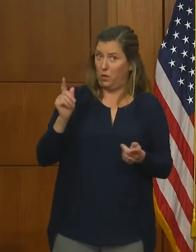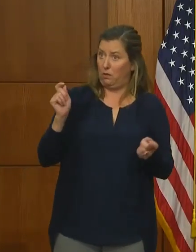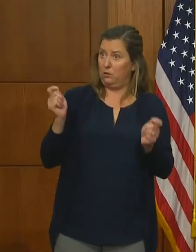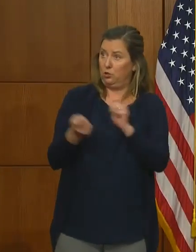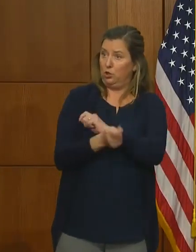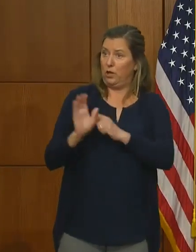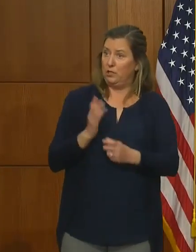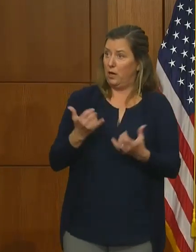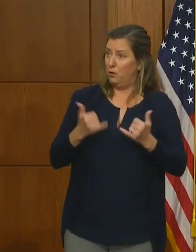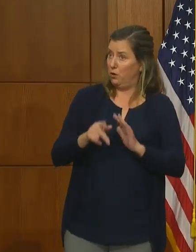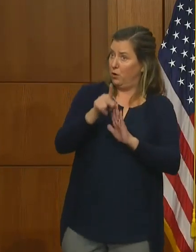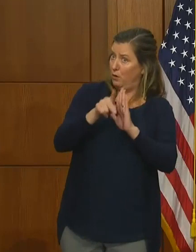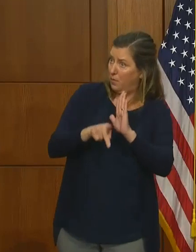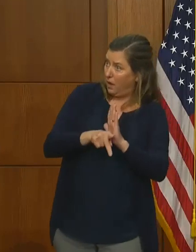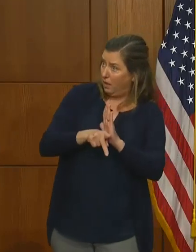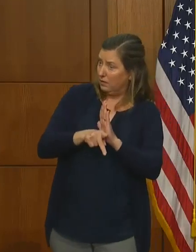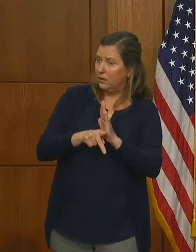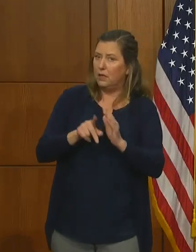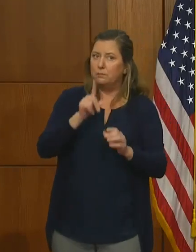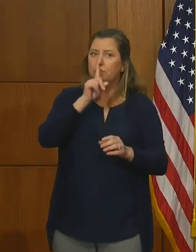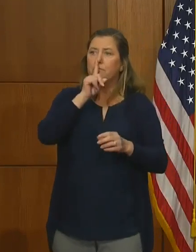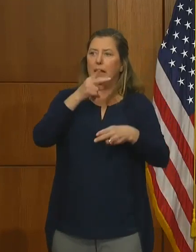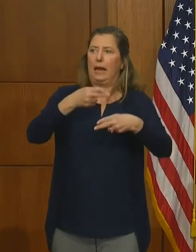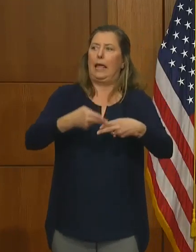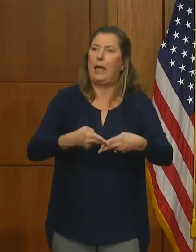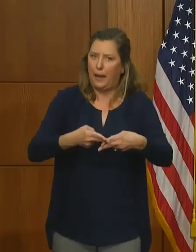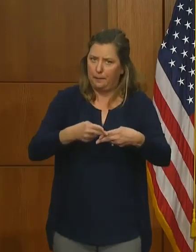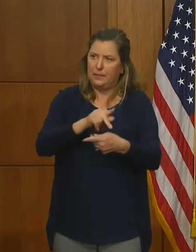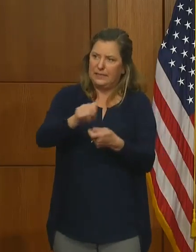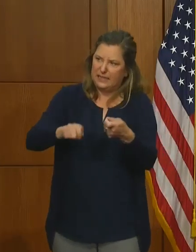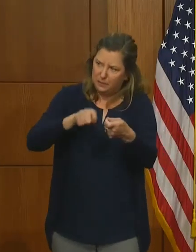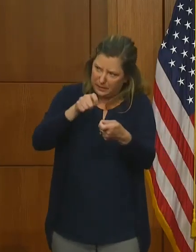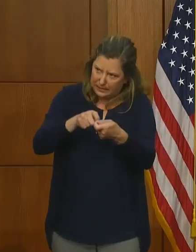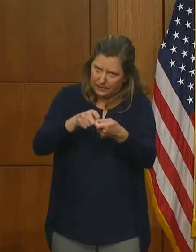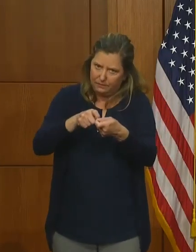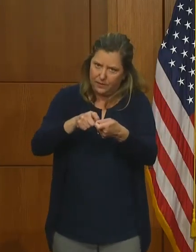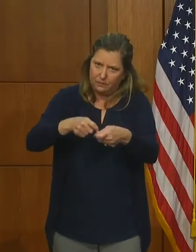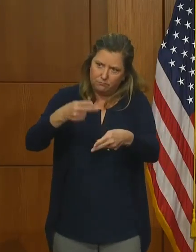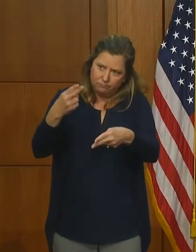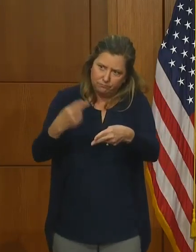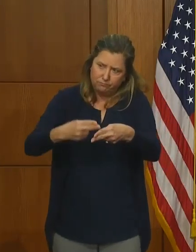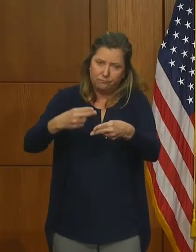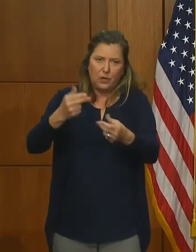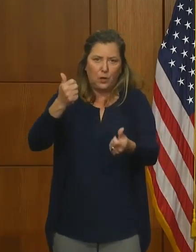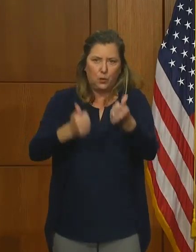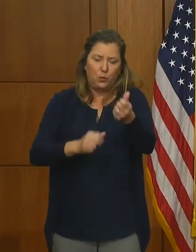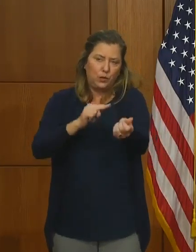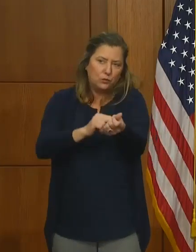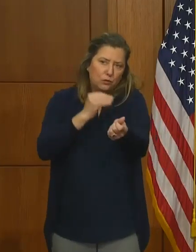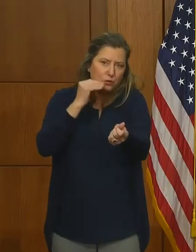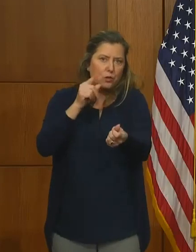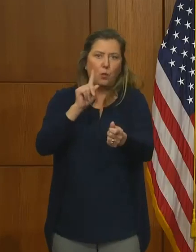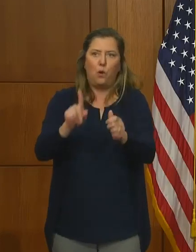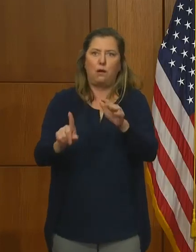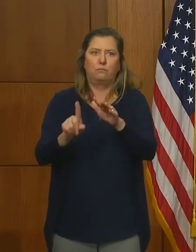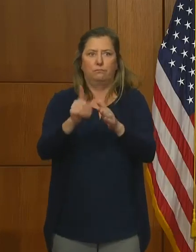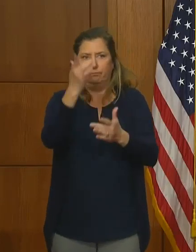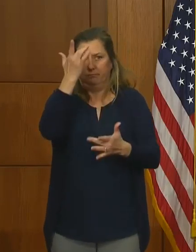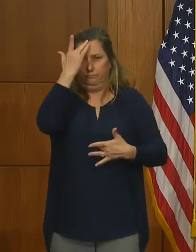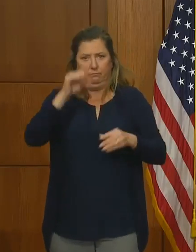WILL CONSIDER CHANGING OUR CURRENT POLICY OF NOT NAMING-